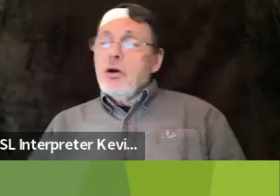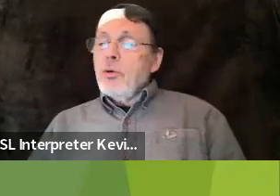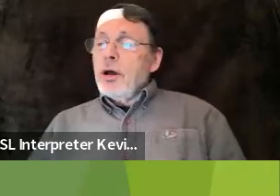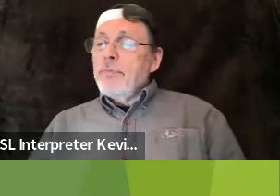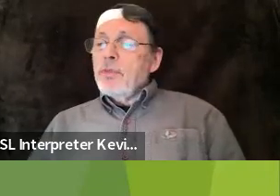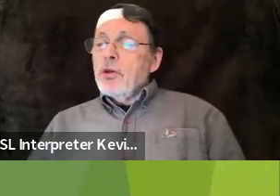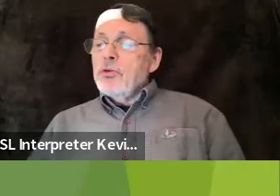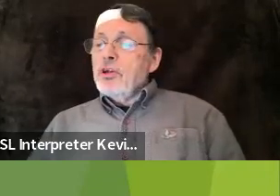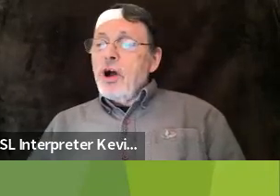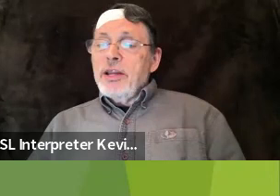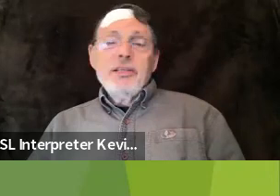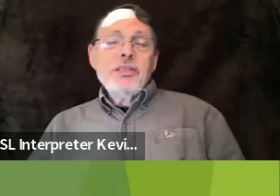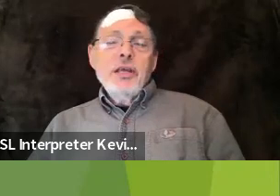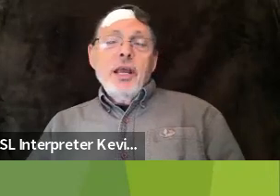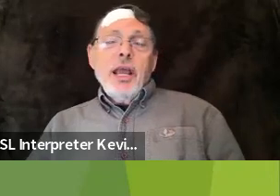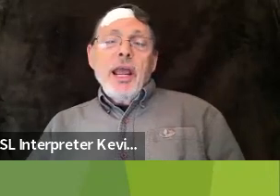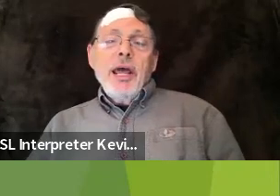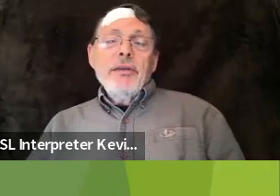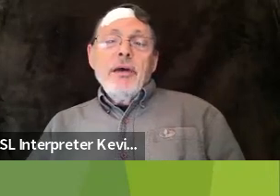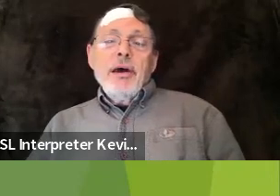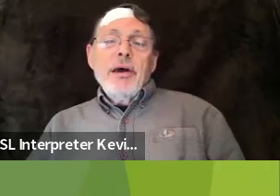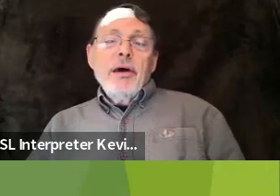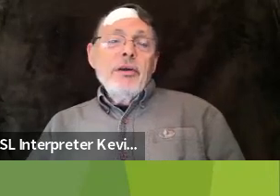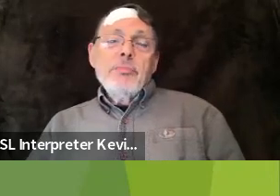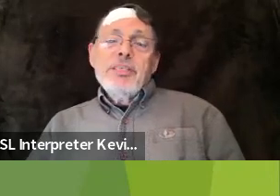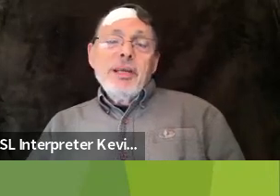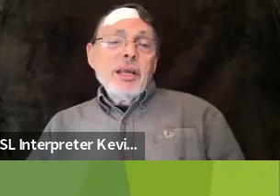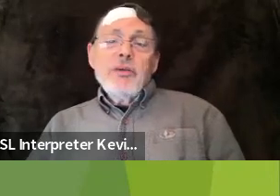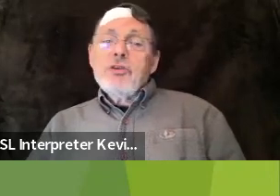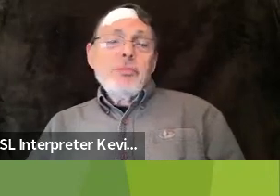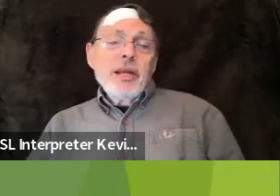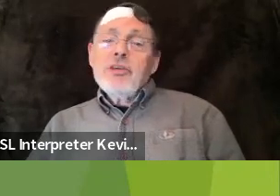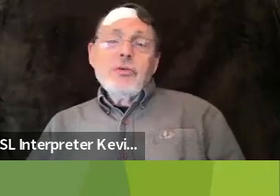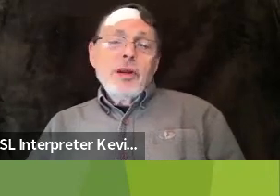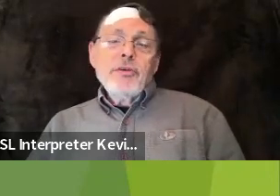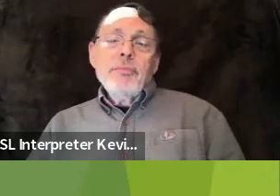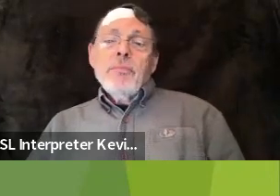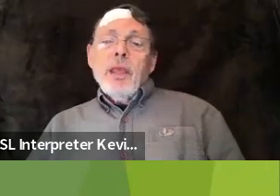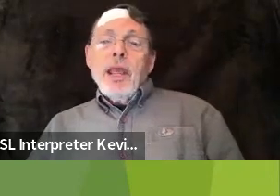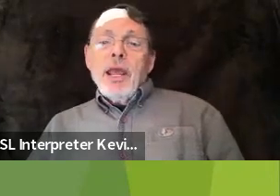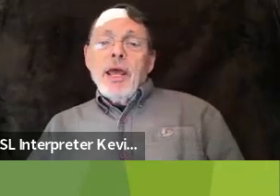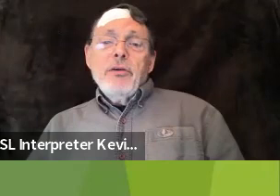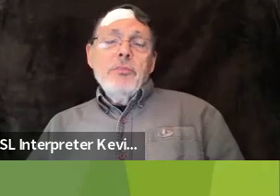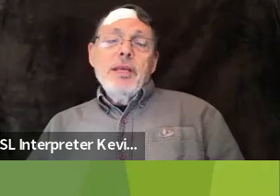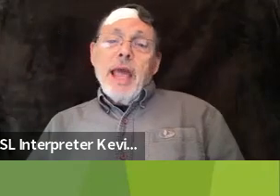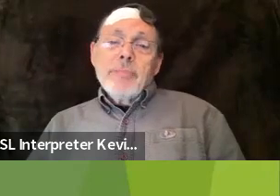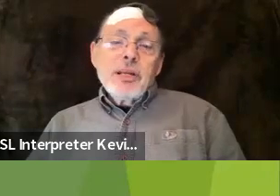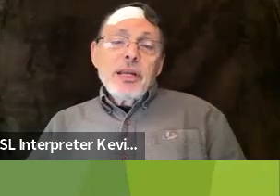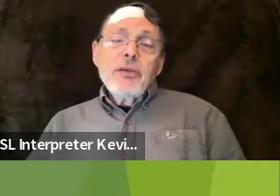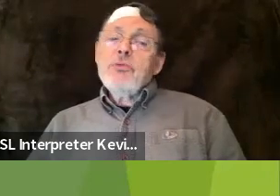So who is your audience, and are you going to be speak English or Spanish or whatever, and are you going to be captioning in English?